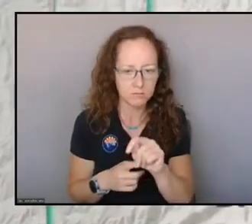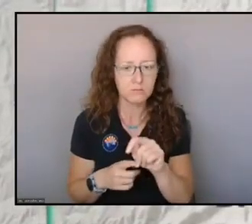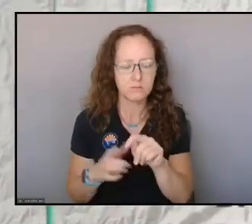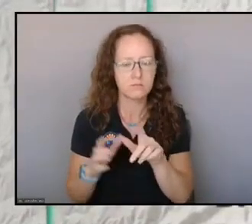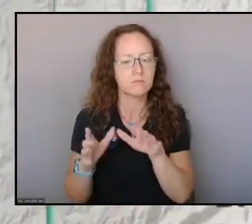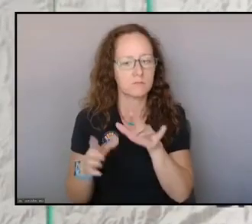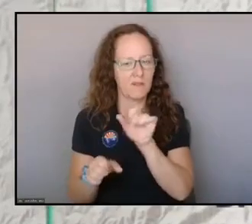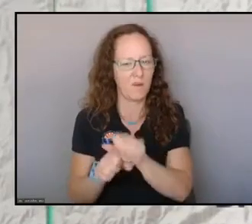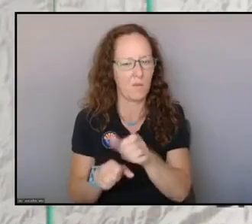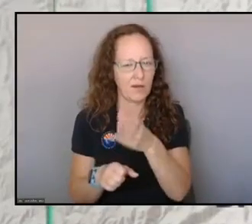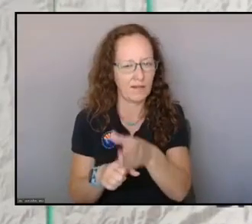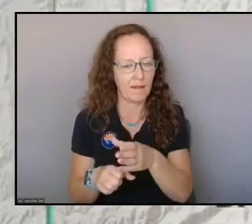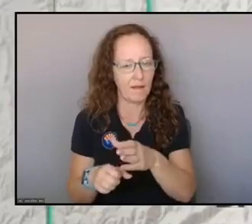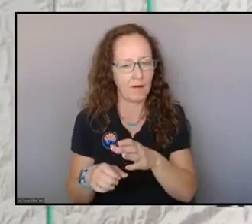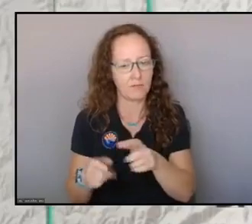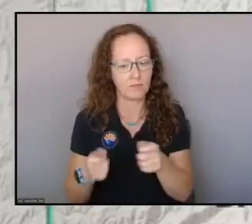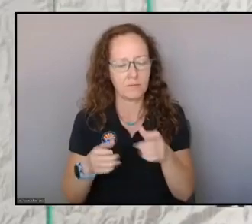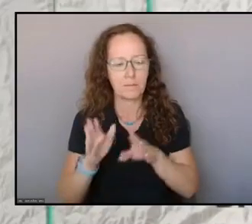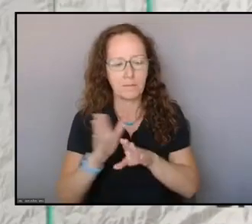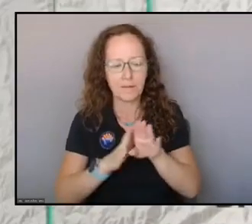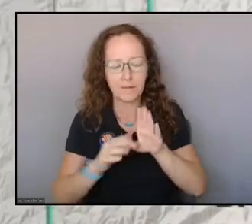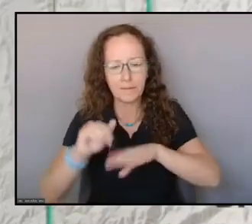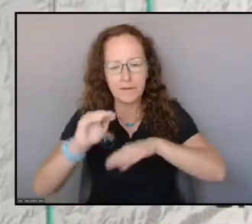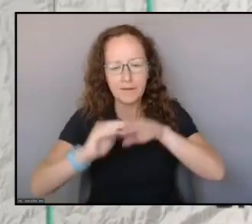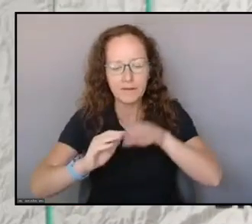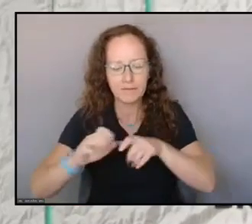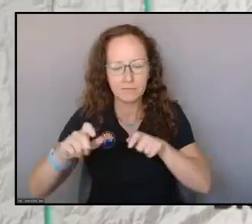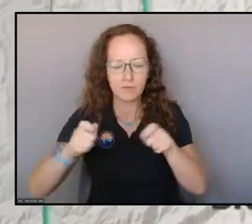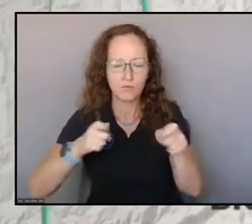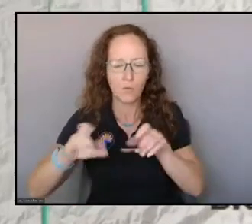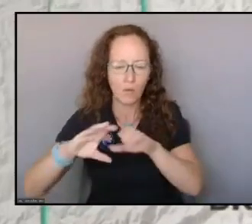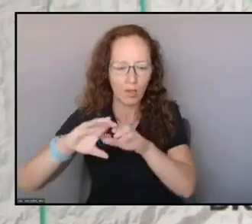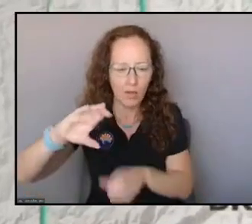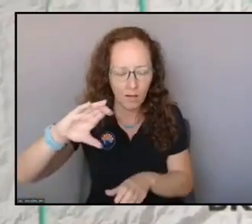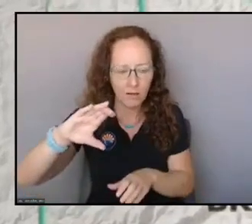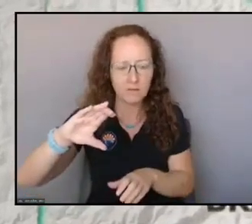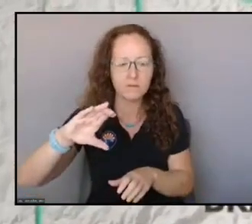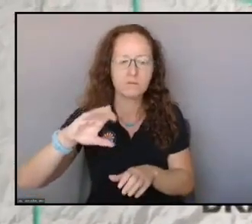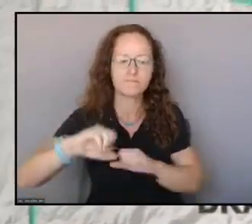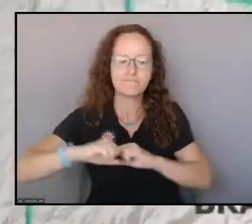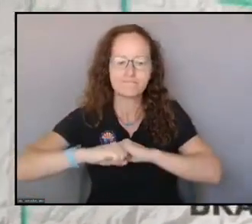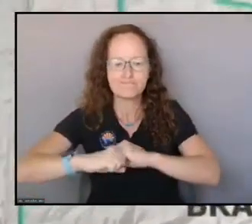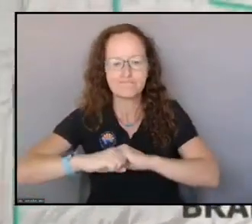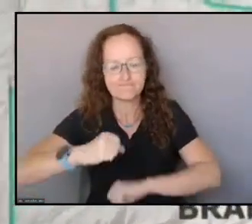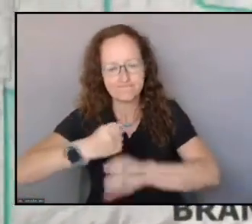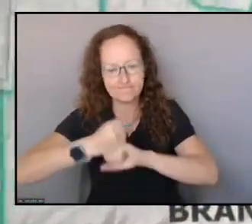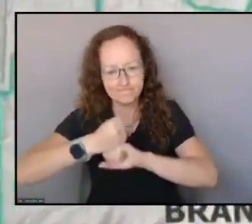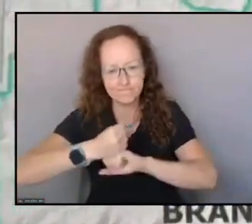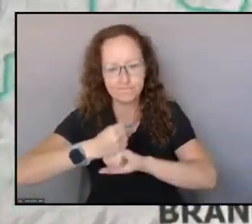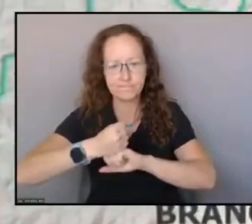THE CONTROL LINES ARE GOING UP TO THE DIVIDE AND DOWN DARE WITH THE NORTH ZONE.